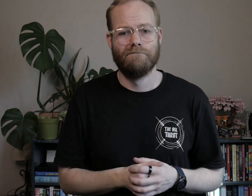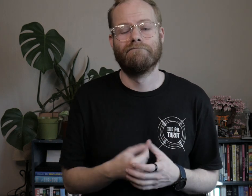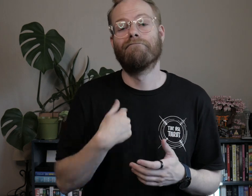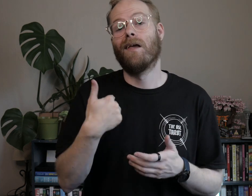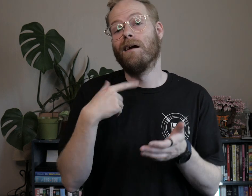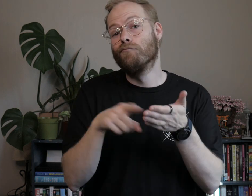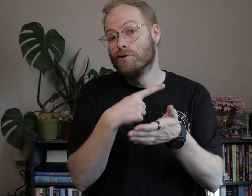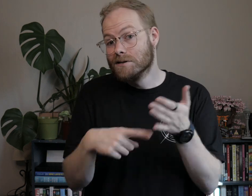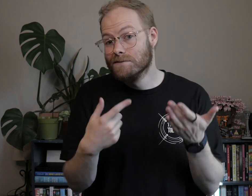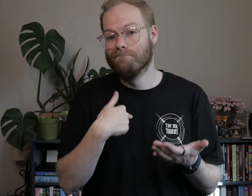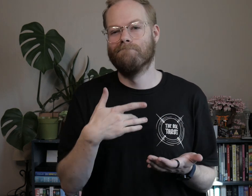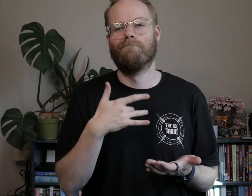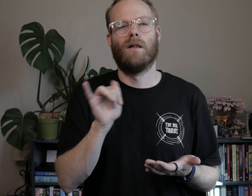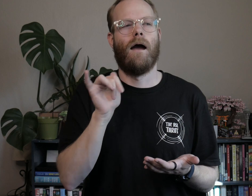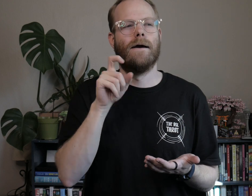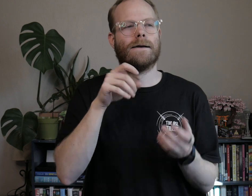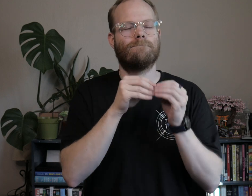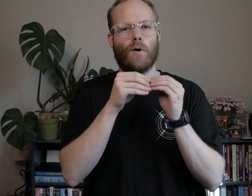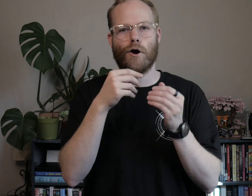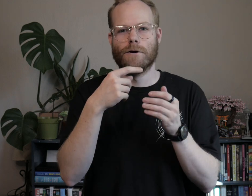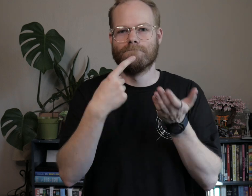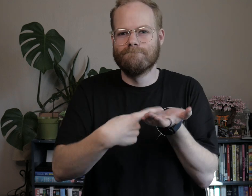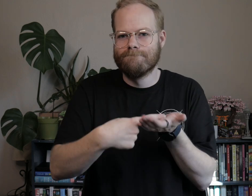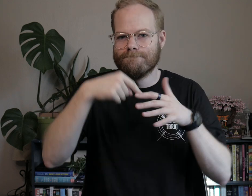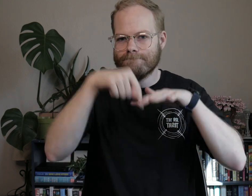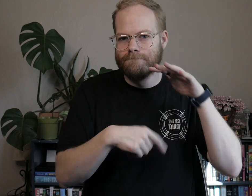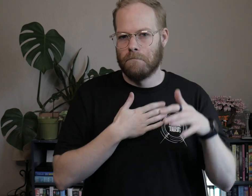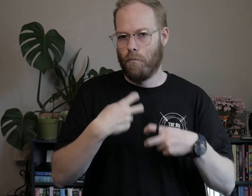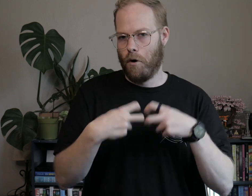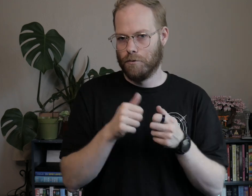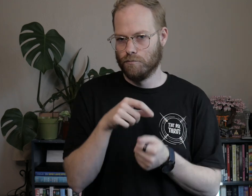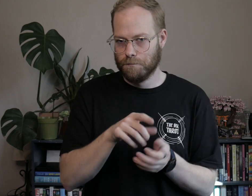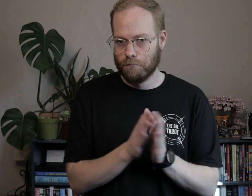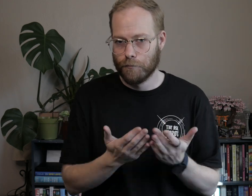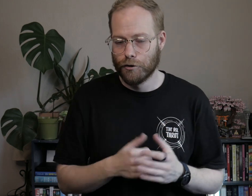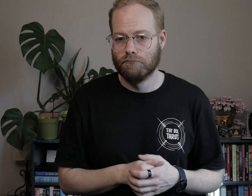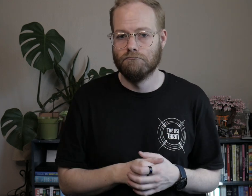I have criticism or feel like I need to discuss more in-depth about my problems with it,